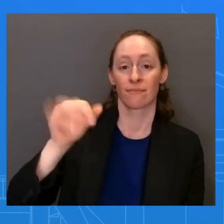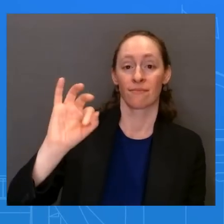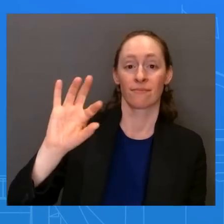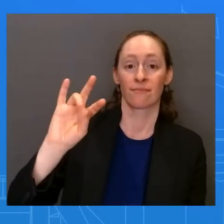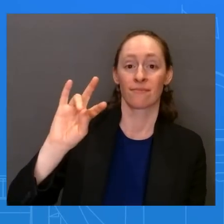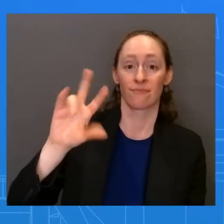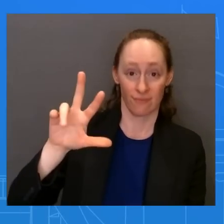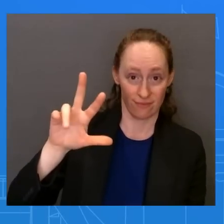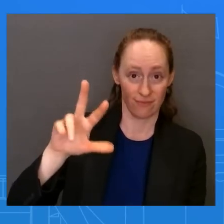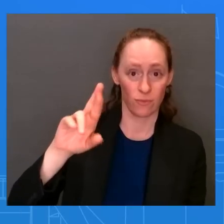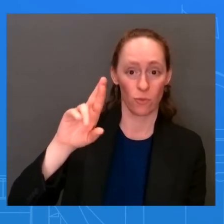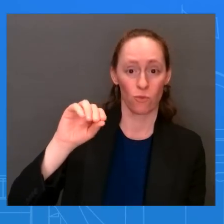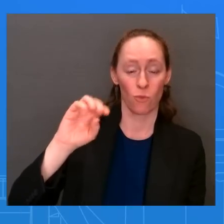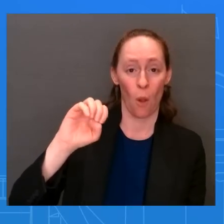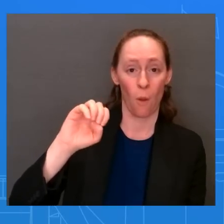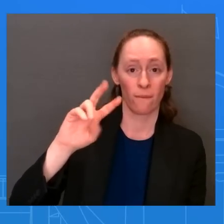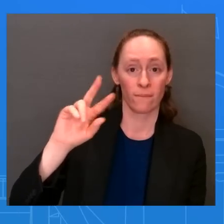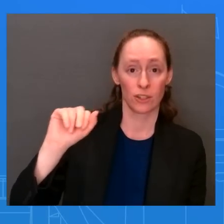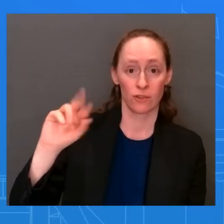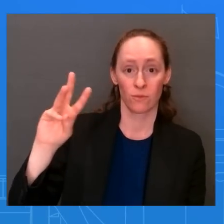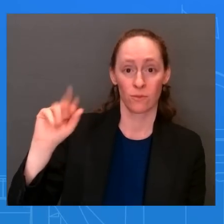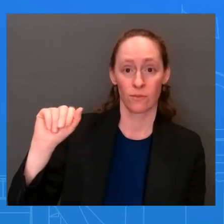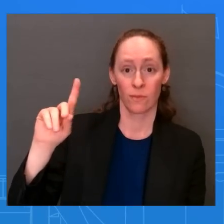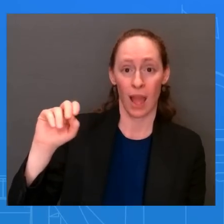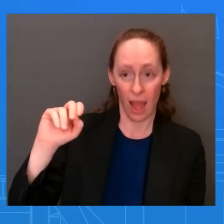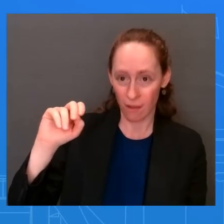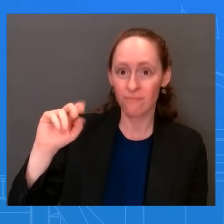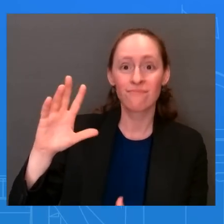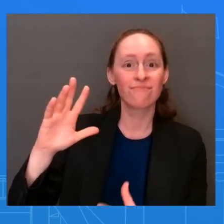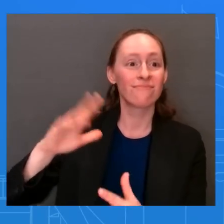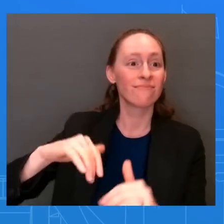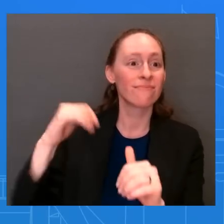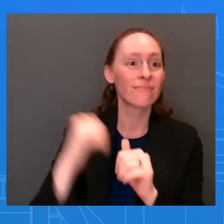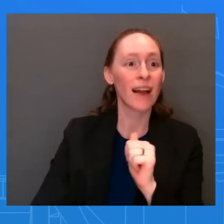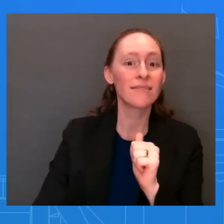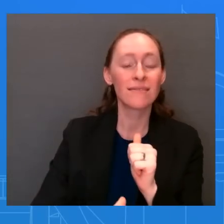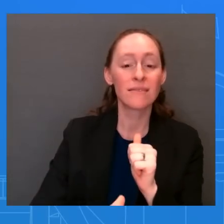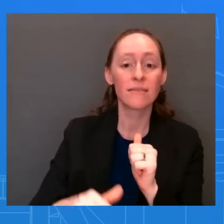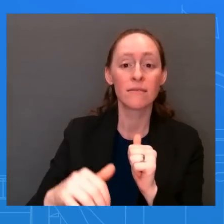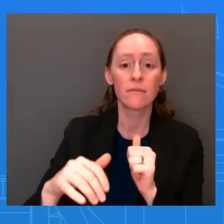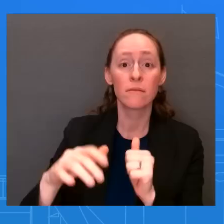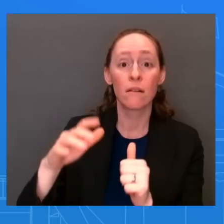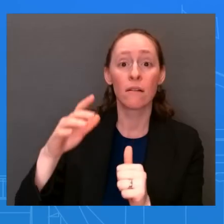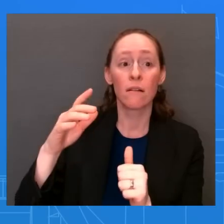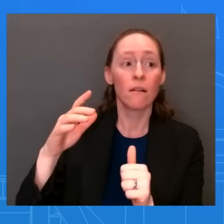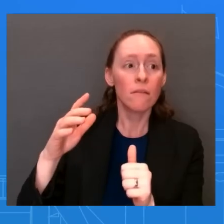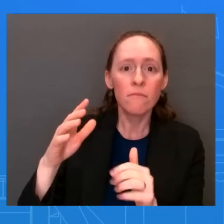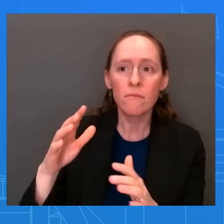at all levels of government for extreme legislation, rolling back women's fundamental rights,